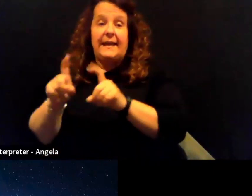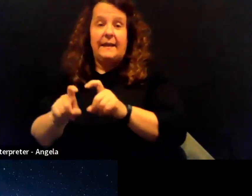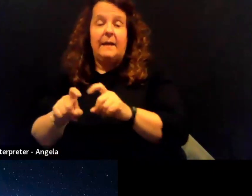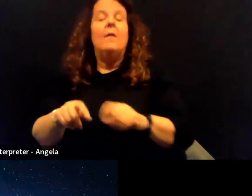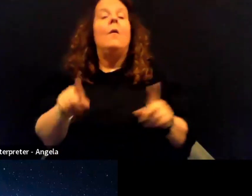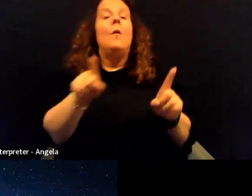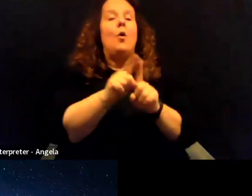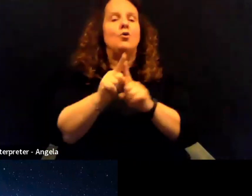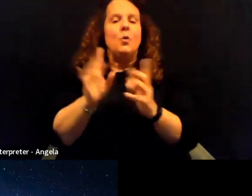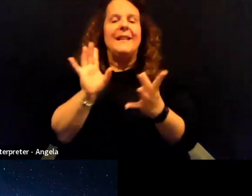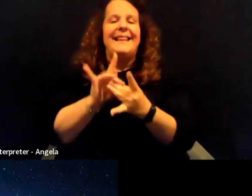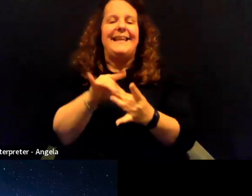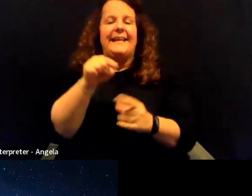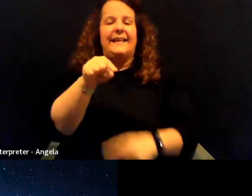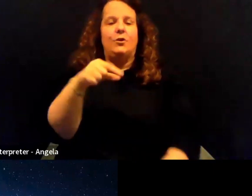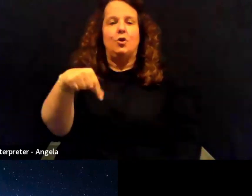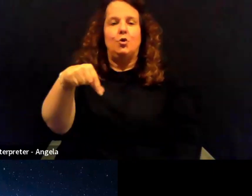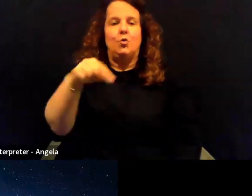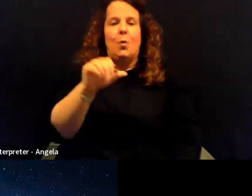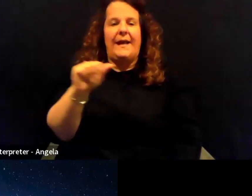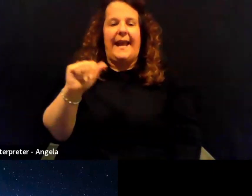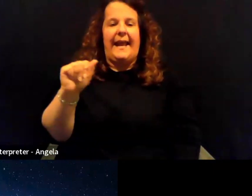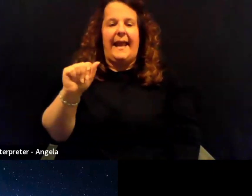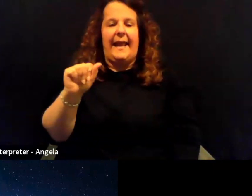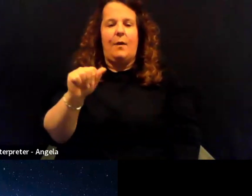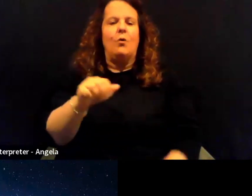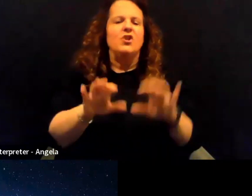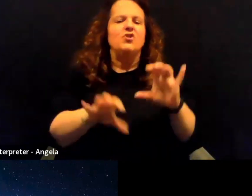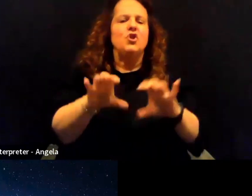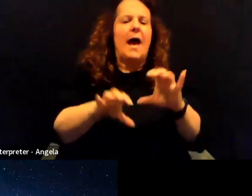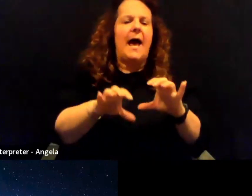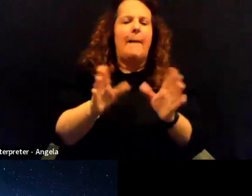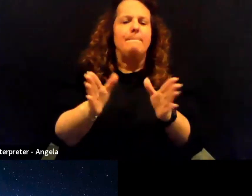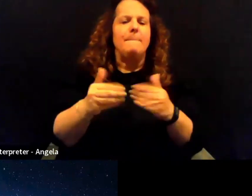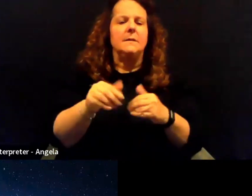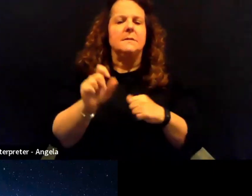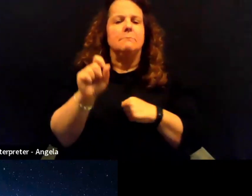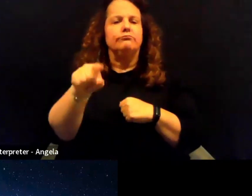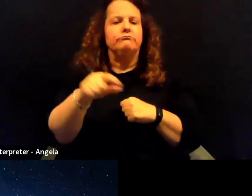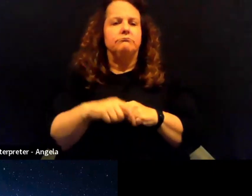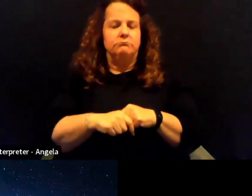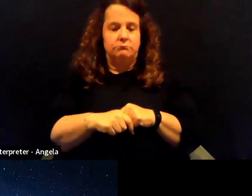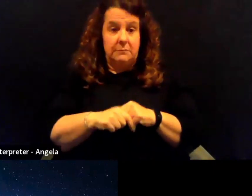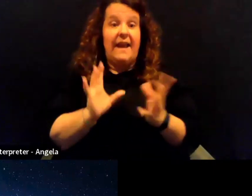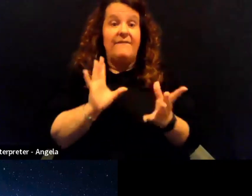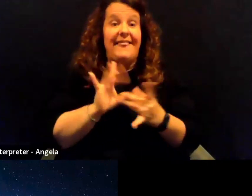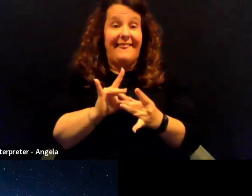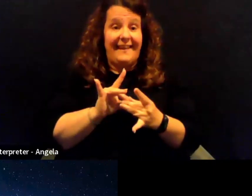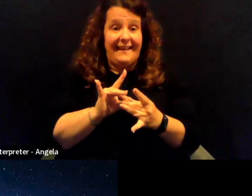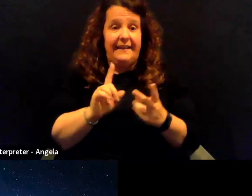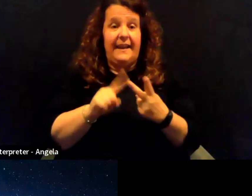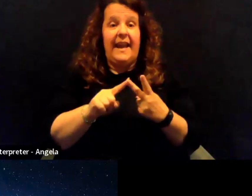in the Q&A in the chat box, with a link and also a QR code to a survey.